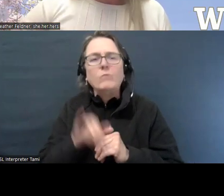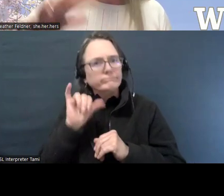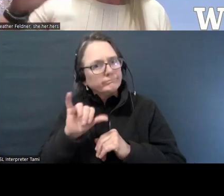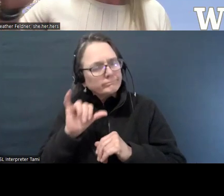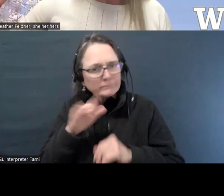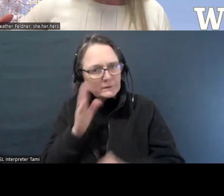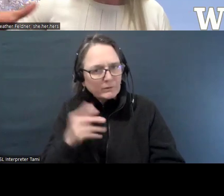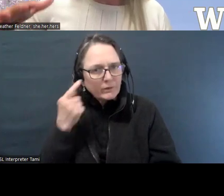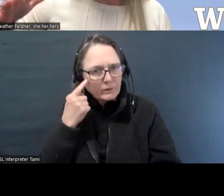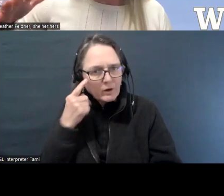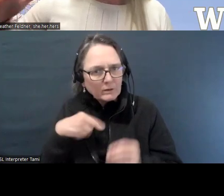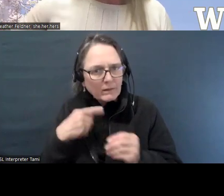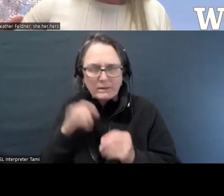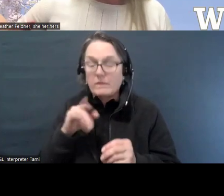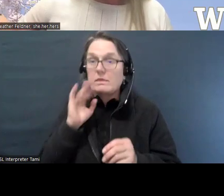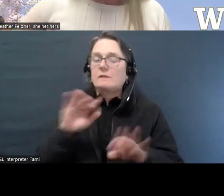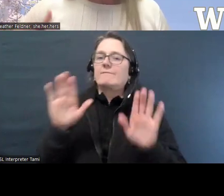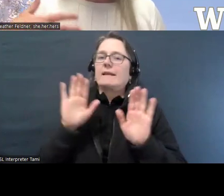is a fantastic alternative, right?